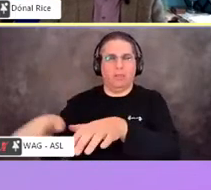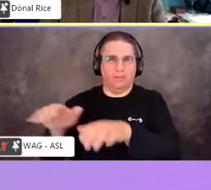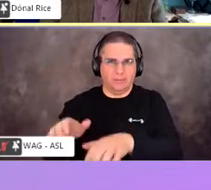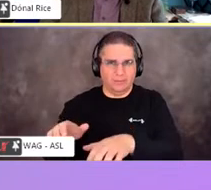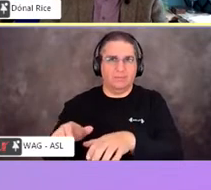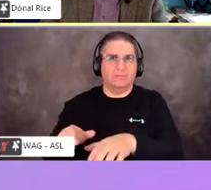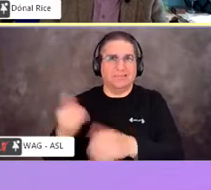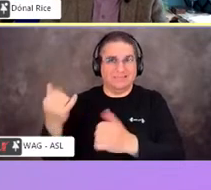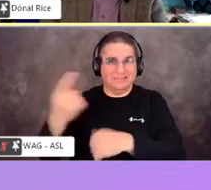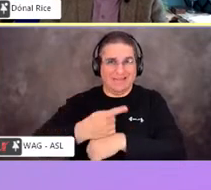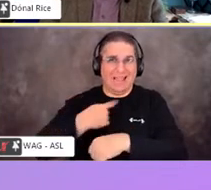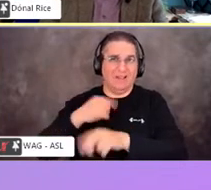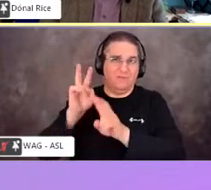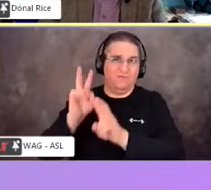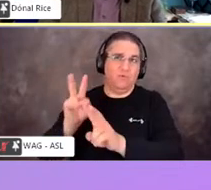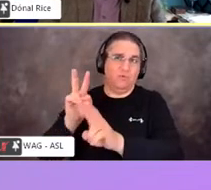in Ireland. We lost one of the giants in the